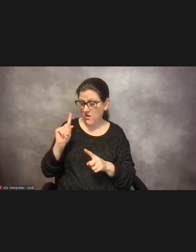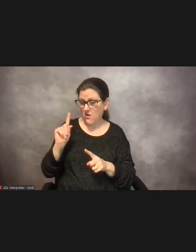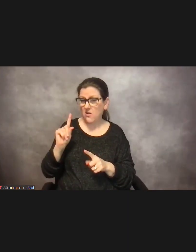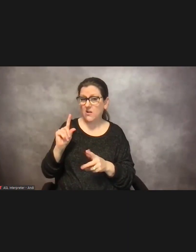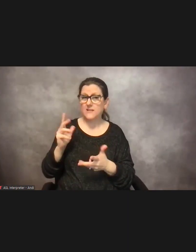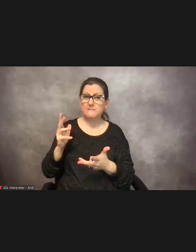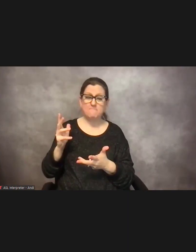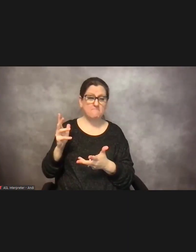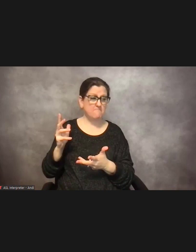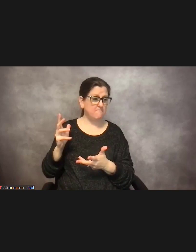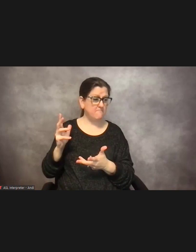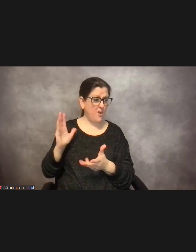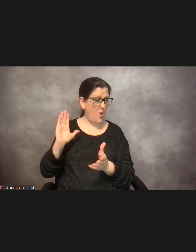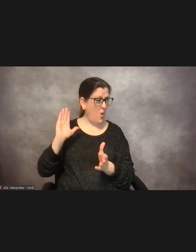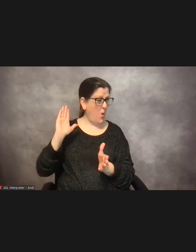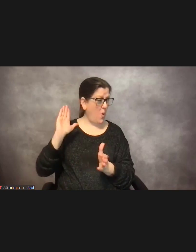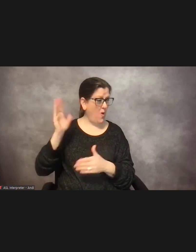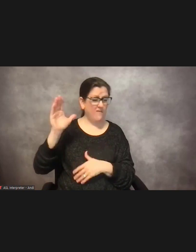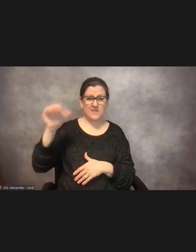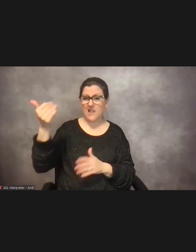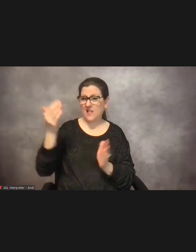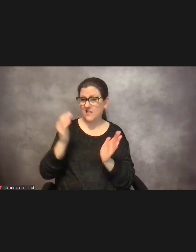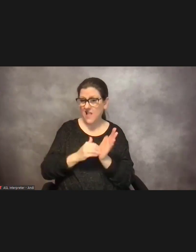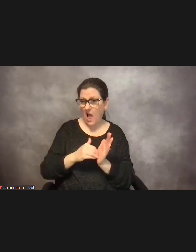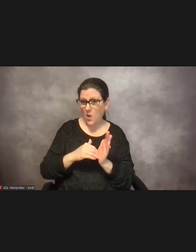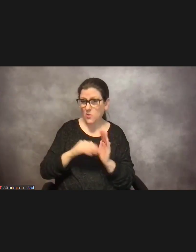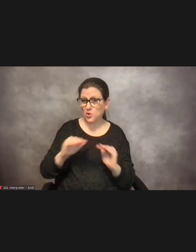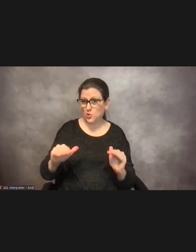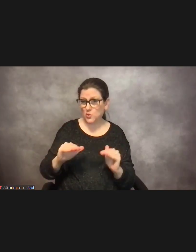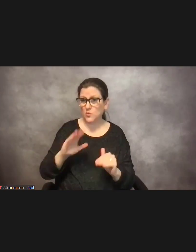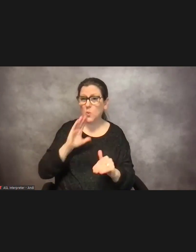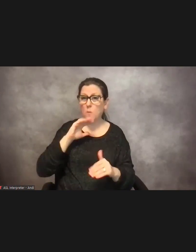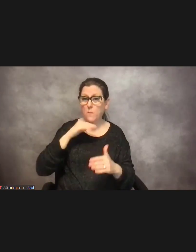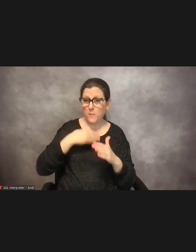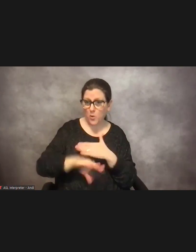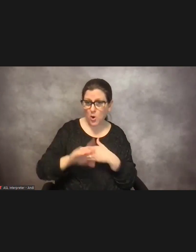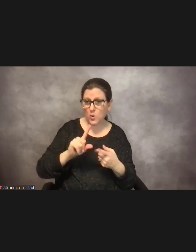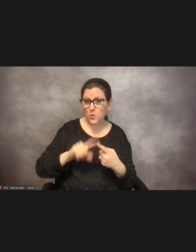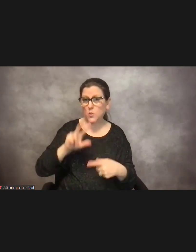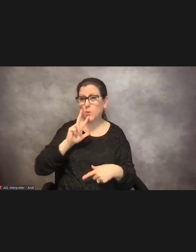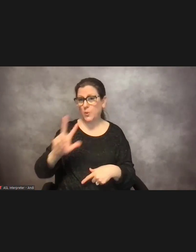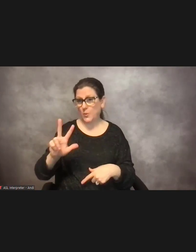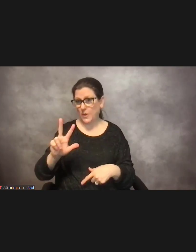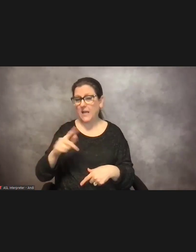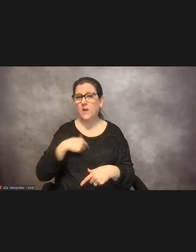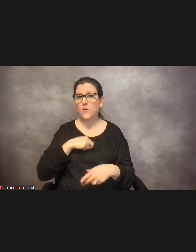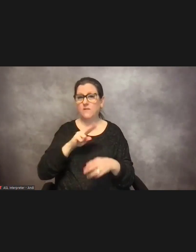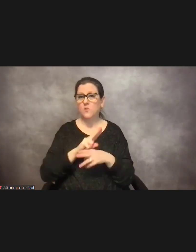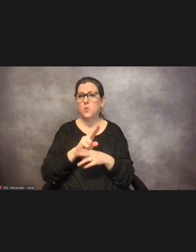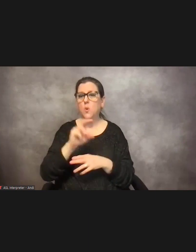from over 10,000 children, birth to 3 years of age, on whom we've used the OAE method.